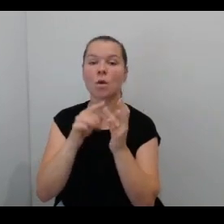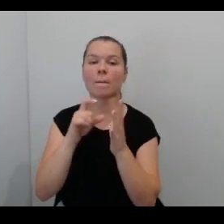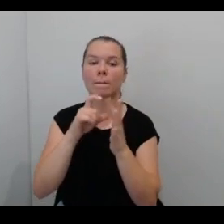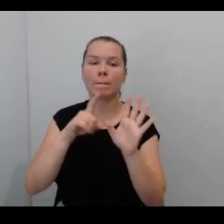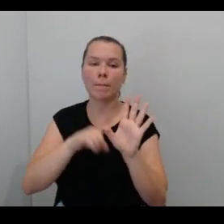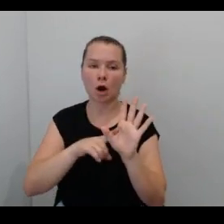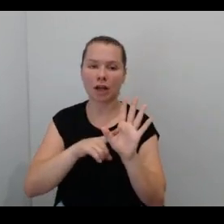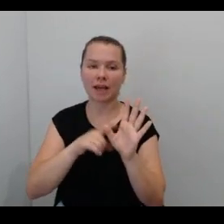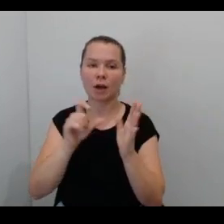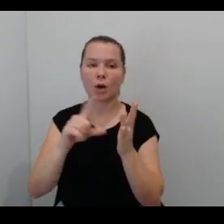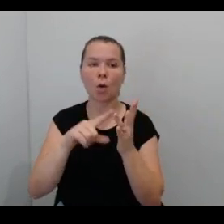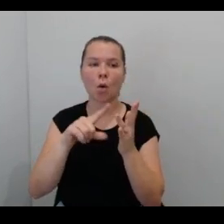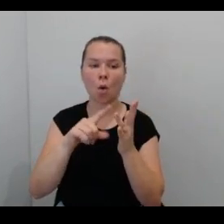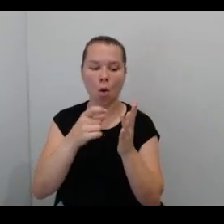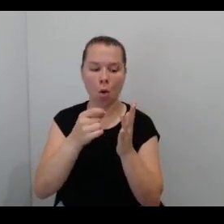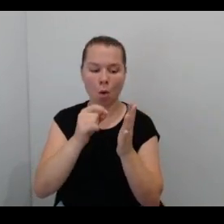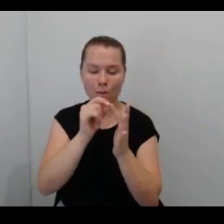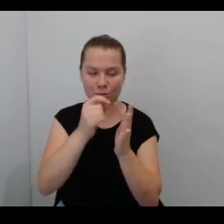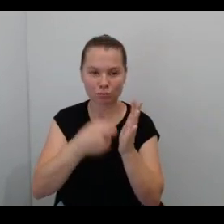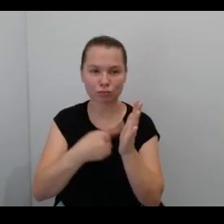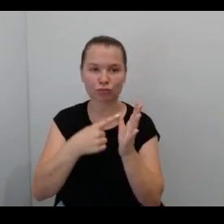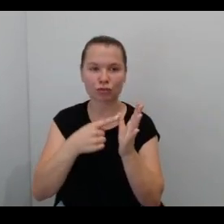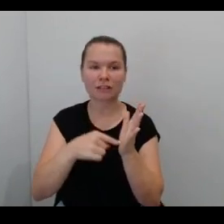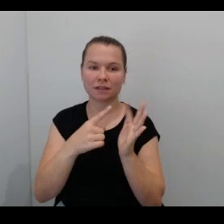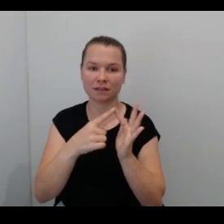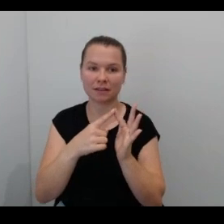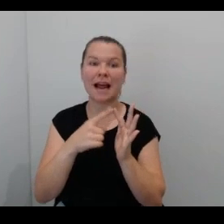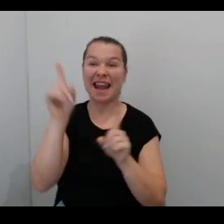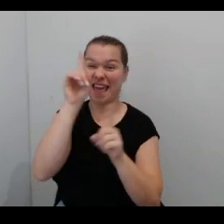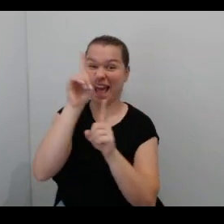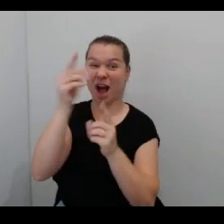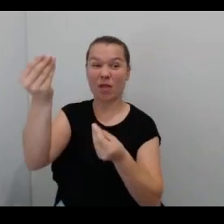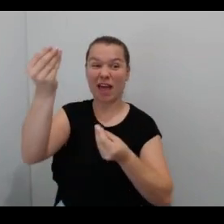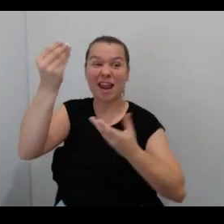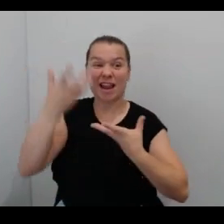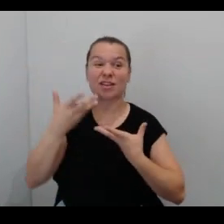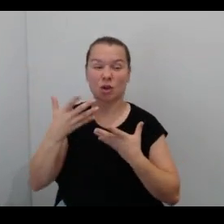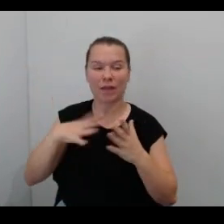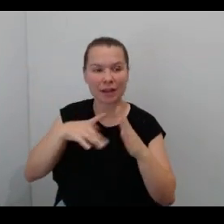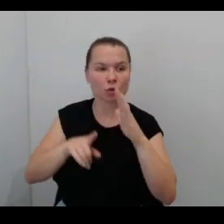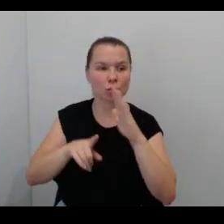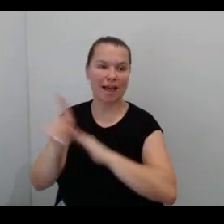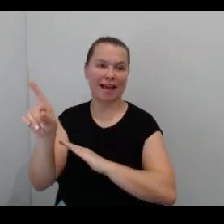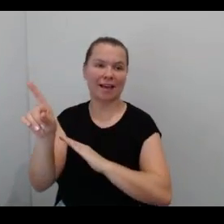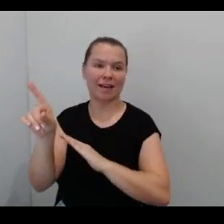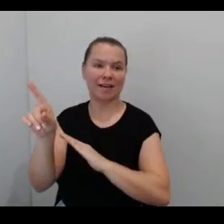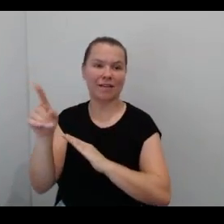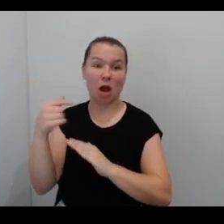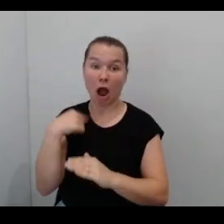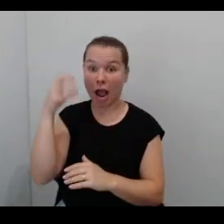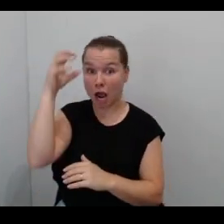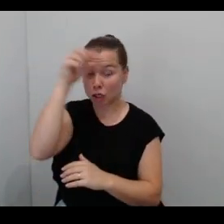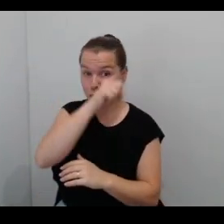received notice to leave. I imagine they haven't paid their body corporate in this situation.